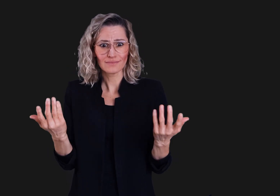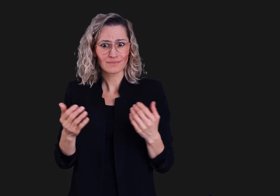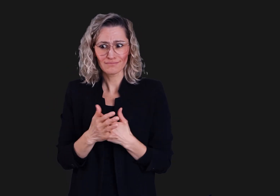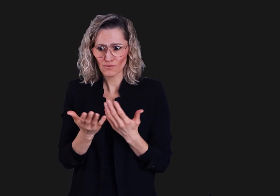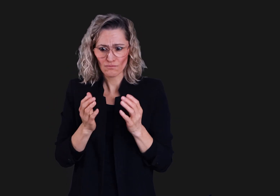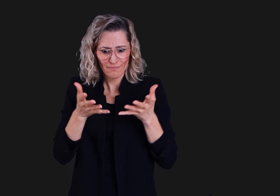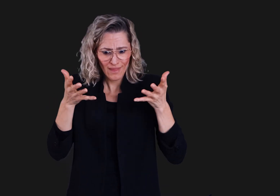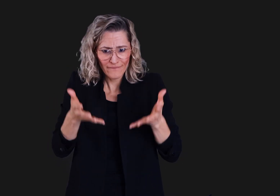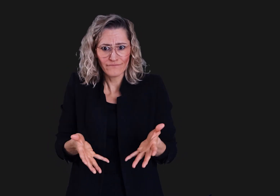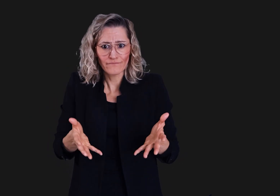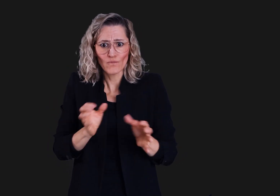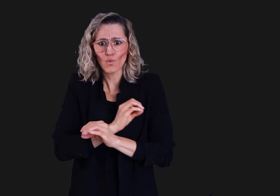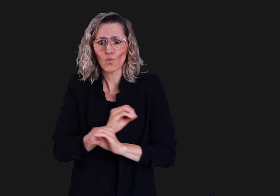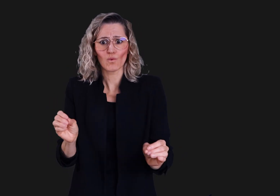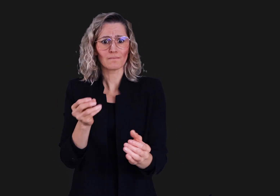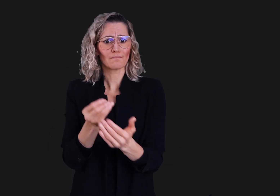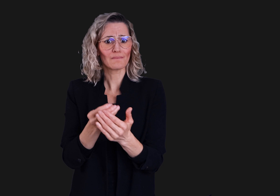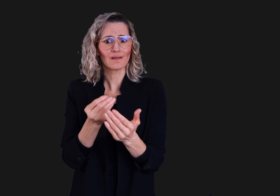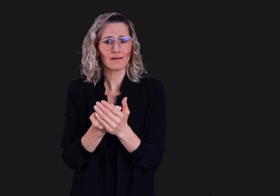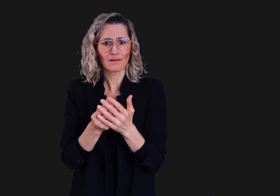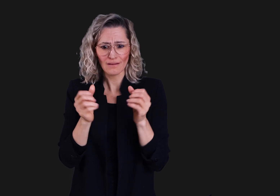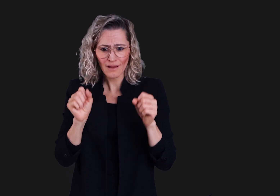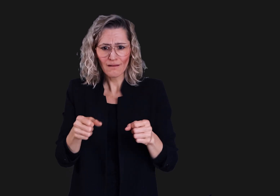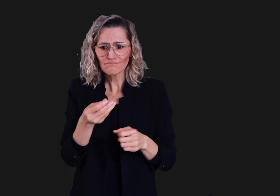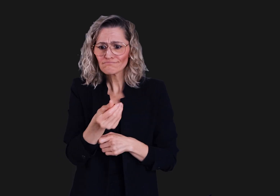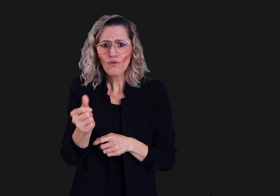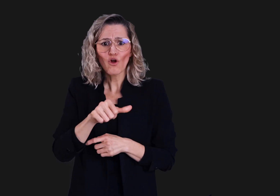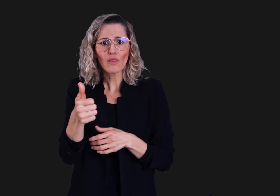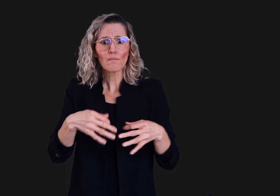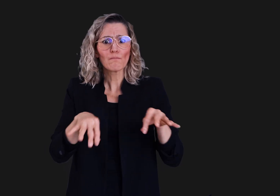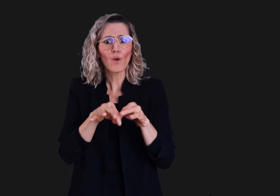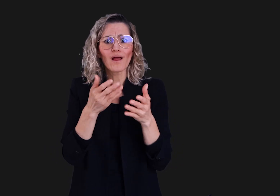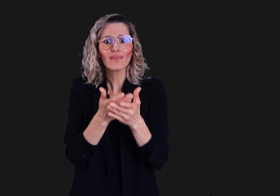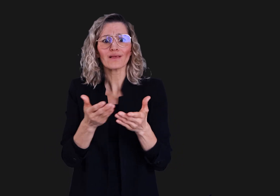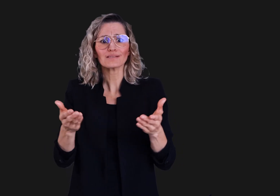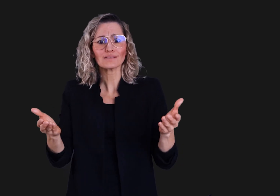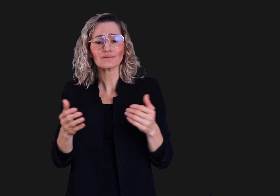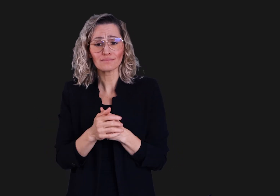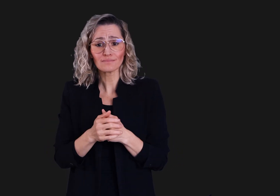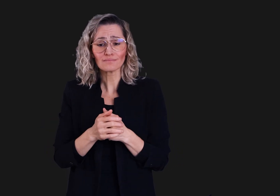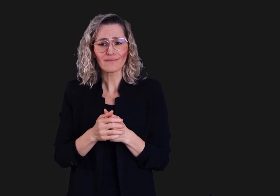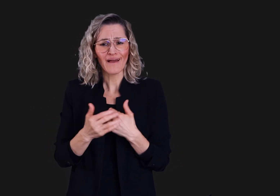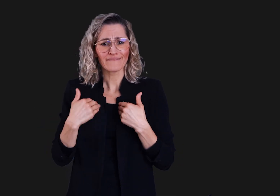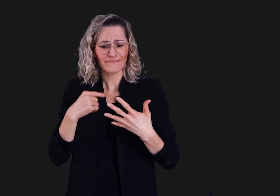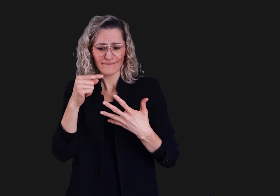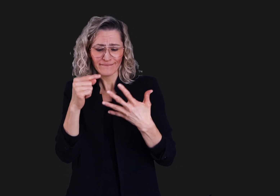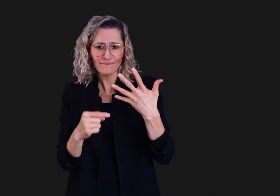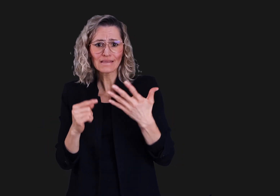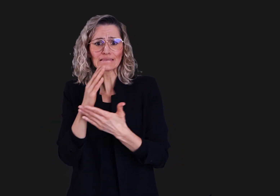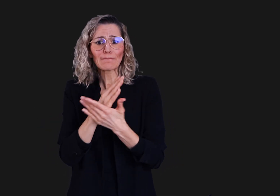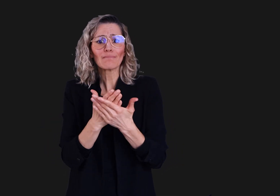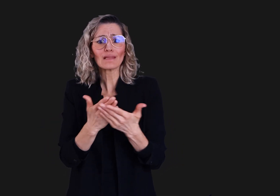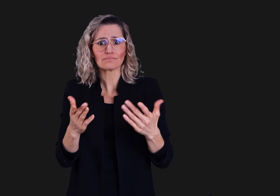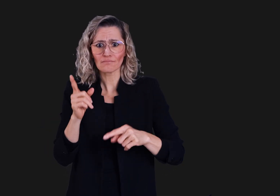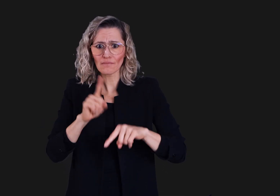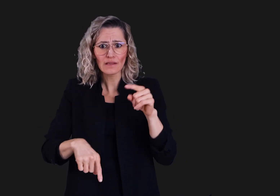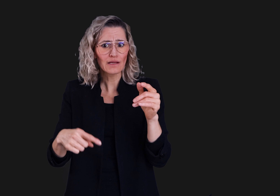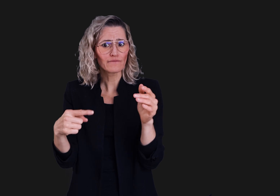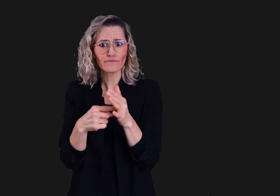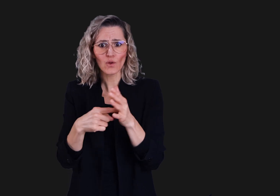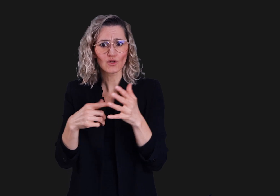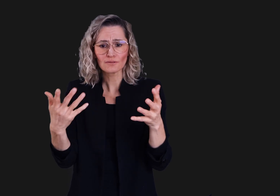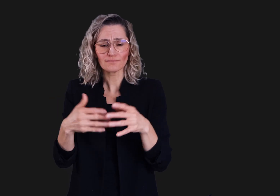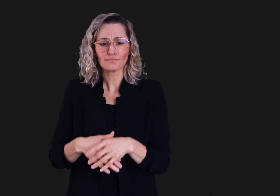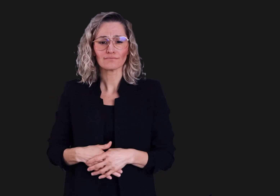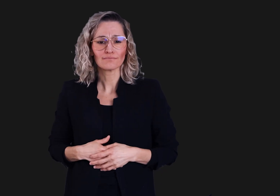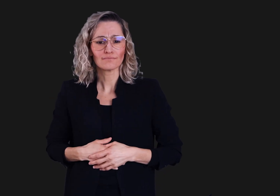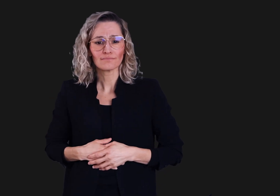This leaves no money left for other important items. Here are some of the things they cannot afford.